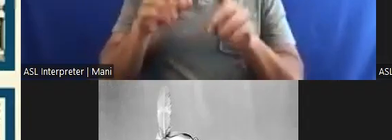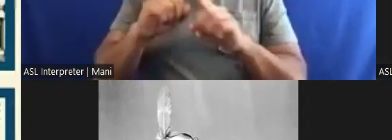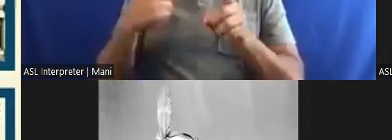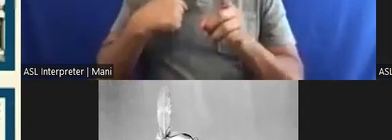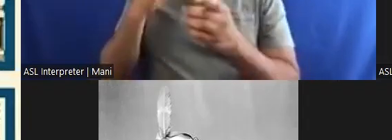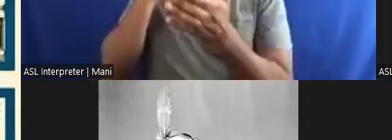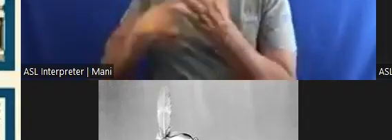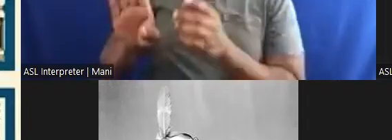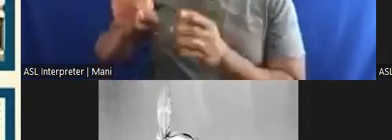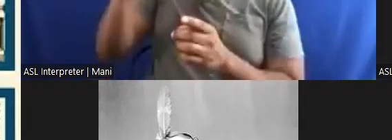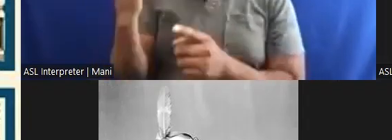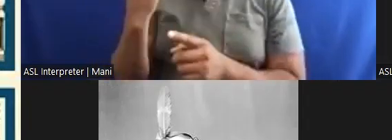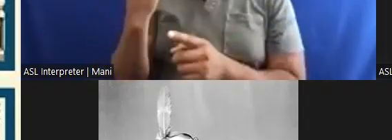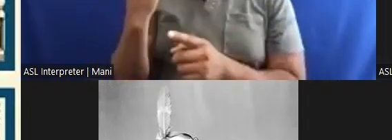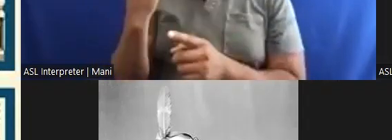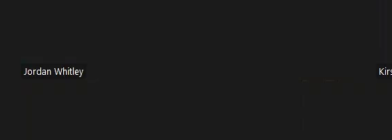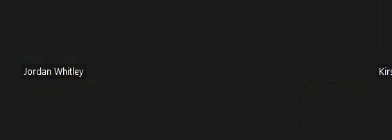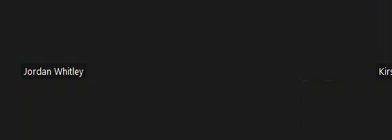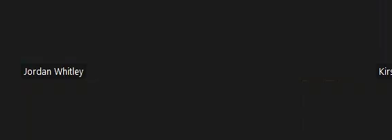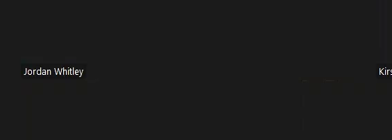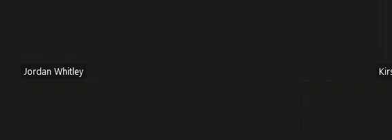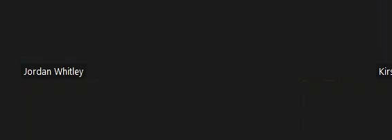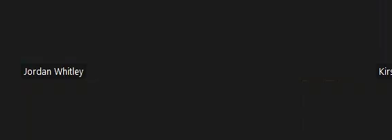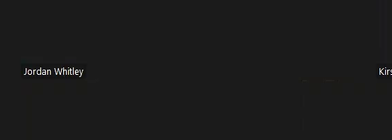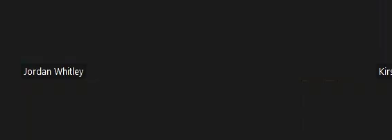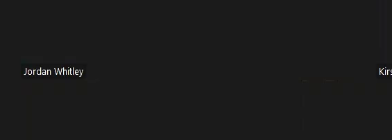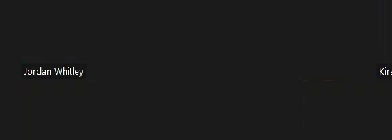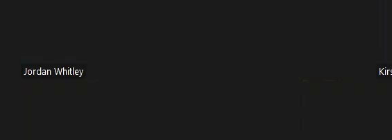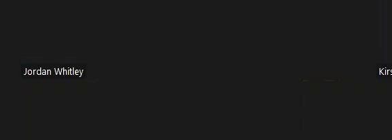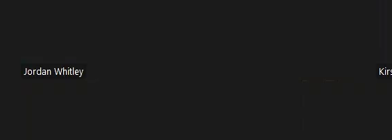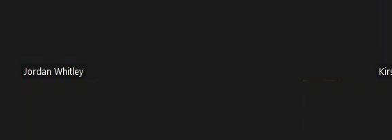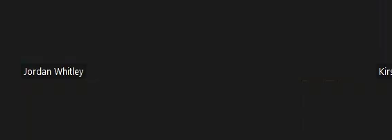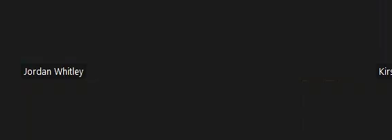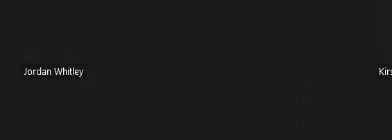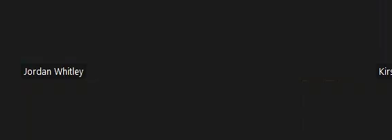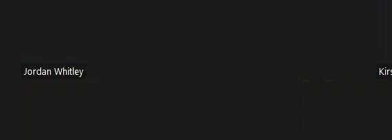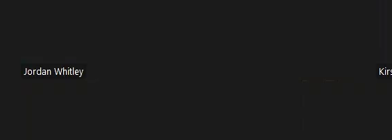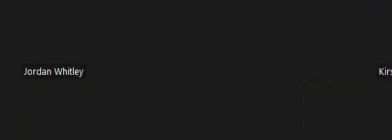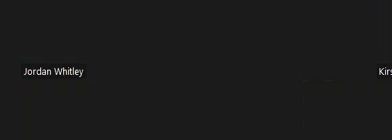Like, yeah, Jeremy, you want to go ahead? So I'm just naturally curious.